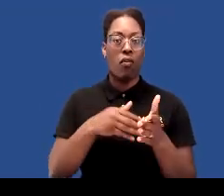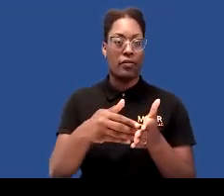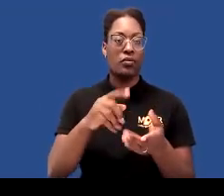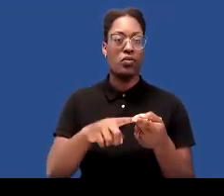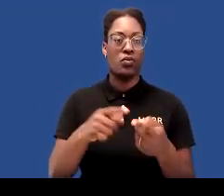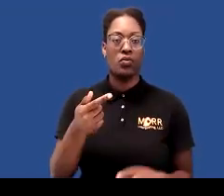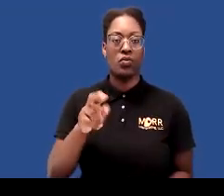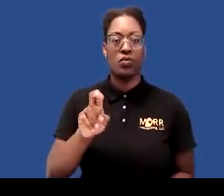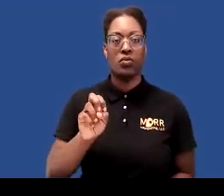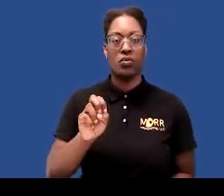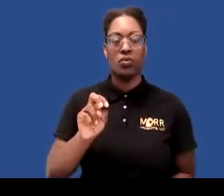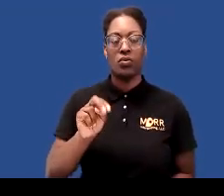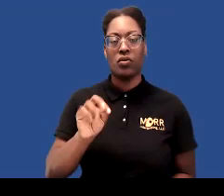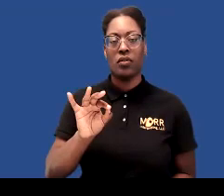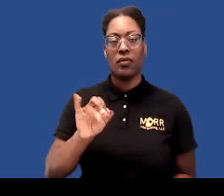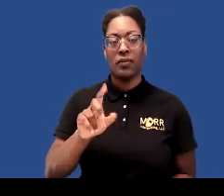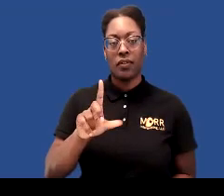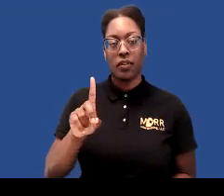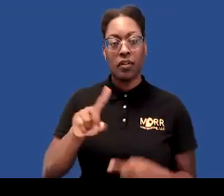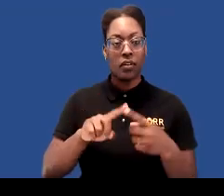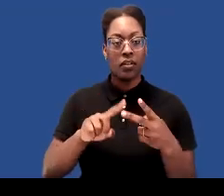I draw a lot from Garcia and his "Unmaking Gringo Centers."